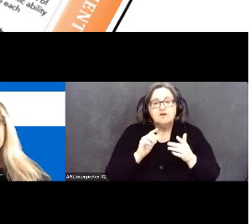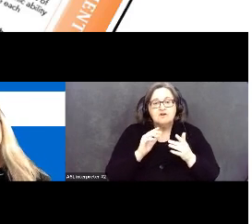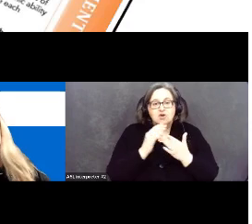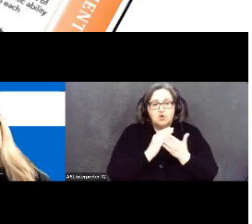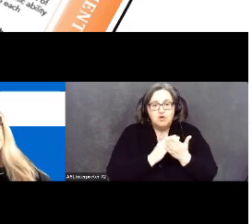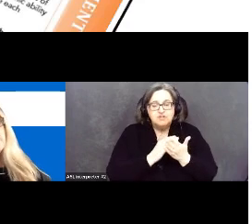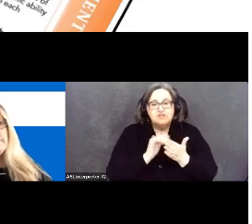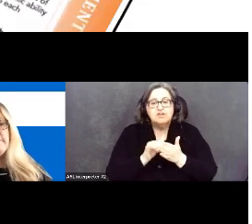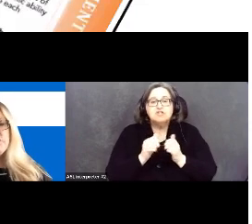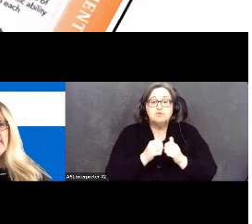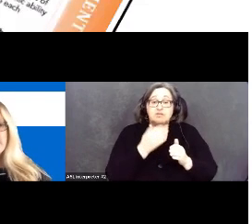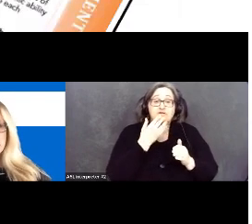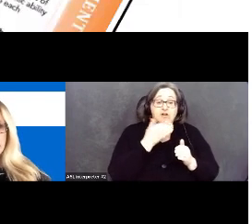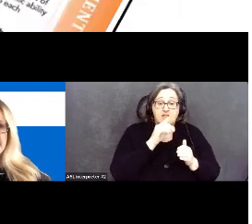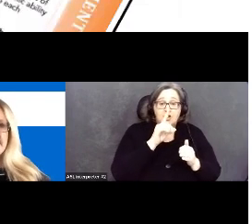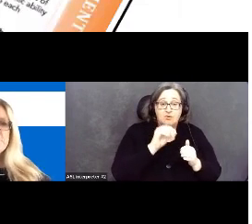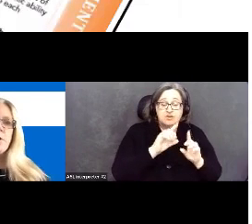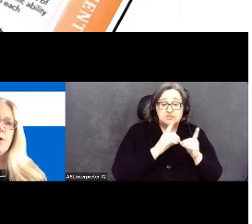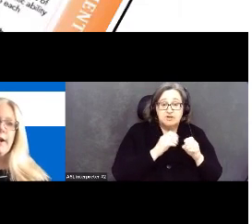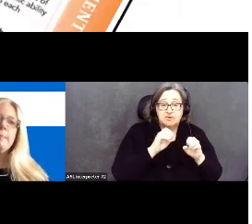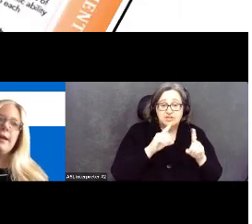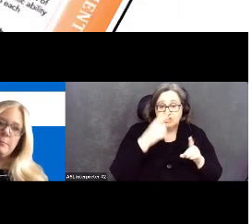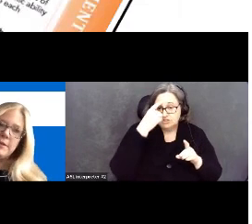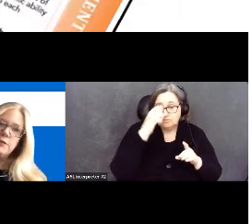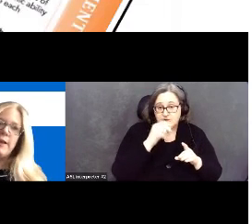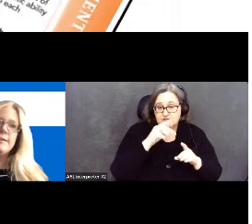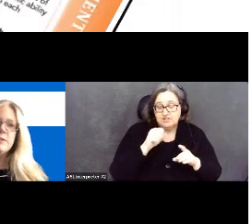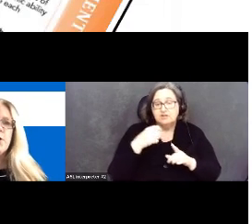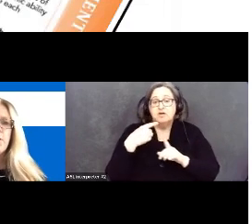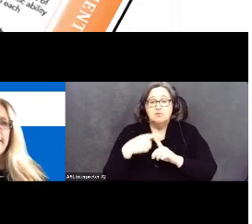Colorado Department of Education brain steps program and Pennsylvania's program.